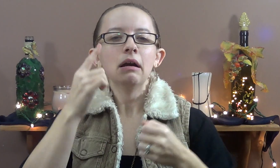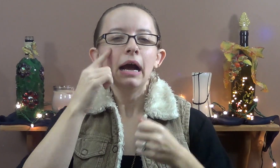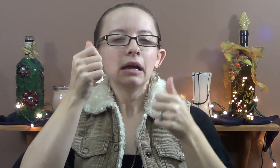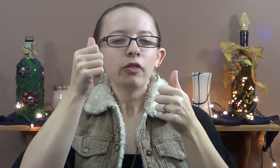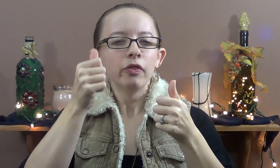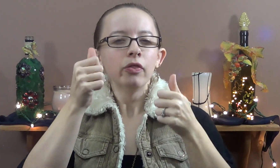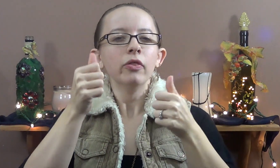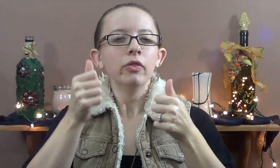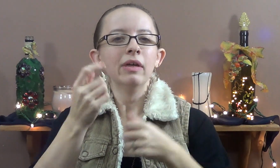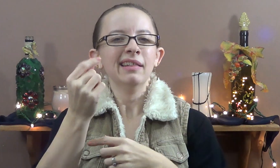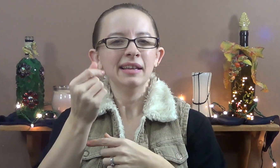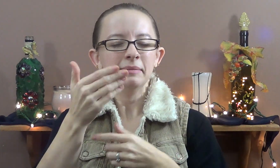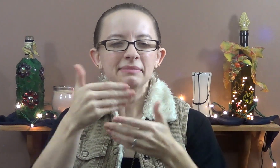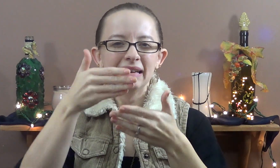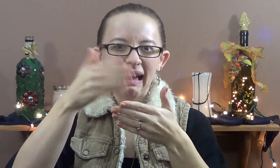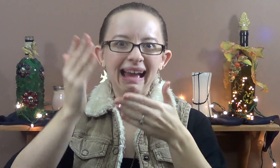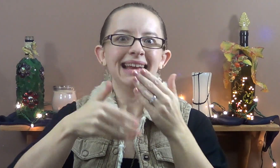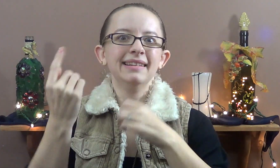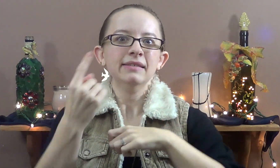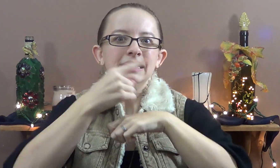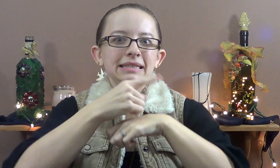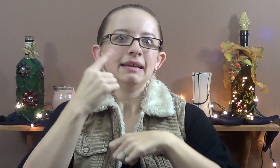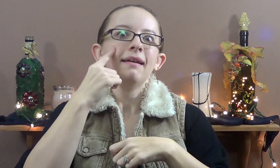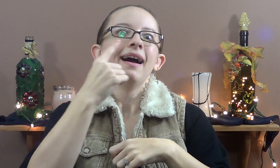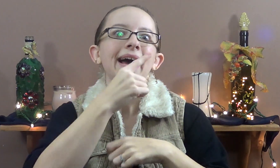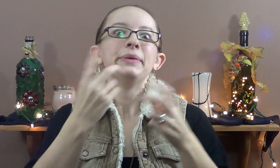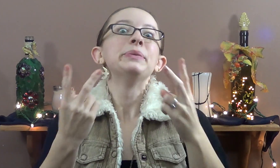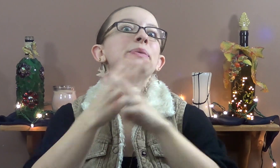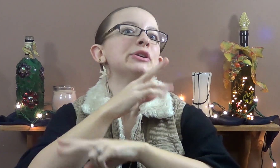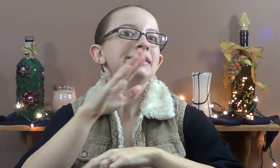your eyes, throughout the day your eyesight gets a little bit worse.